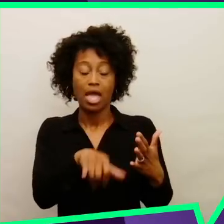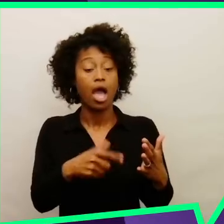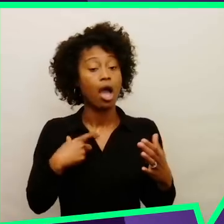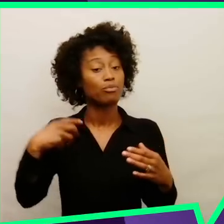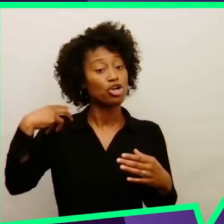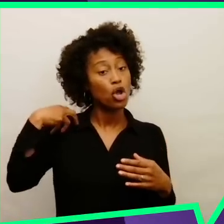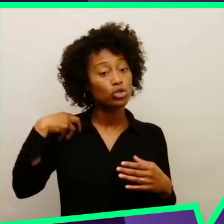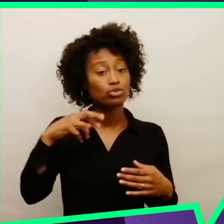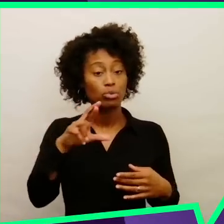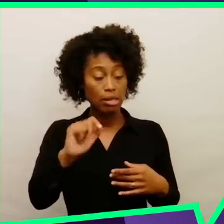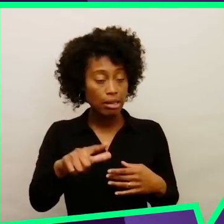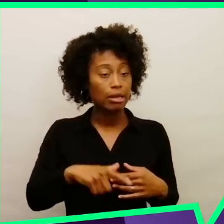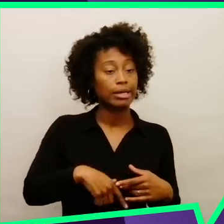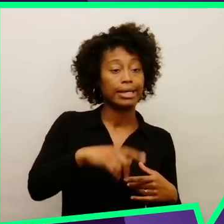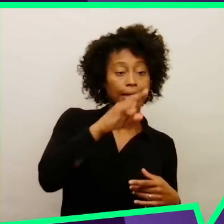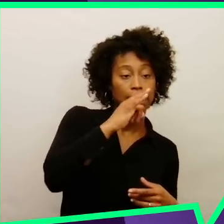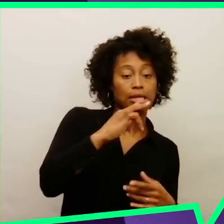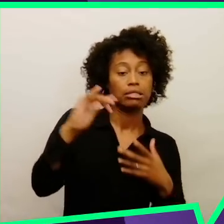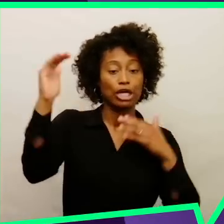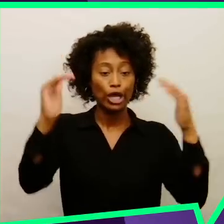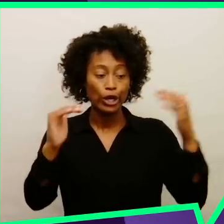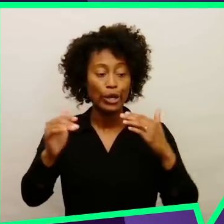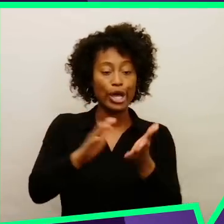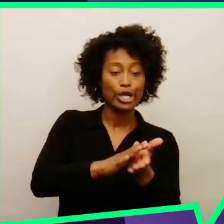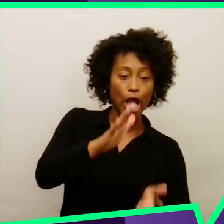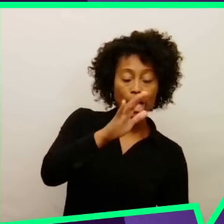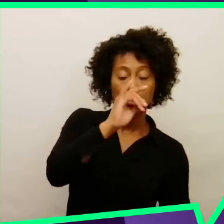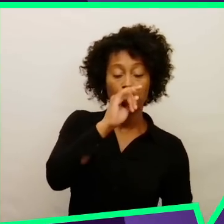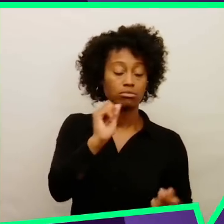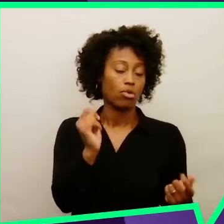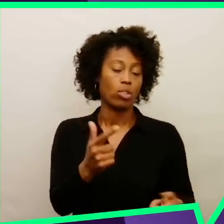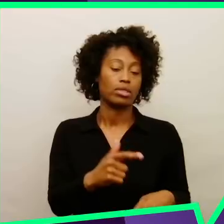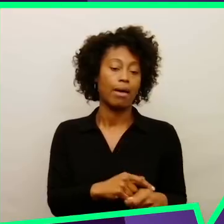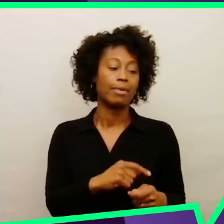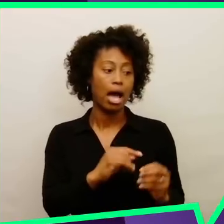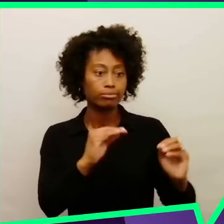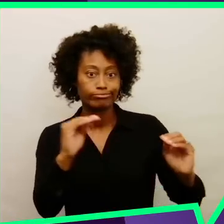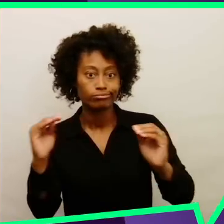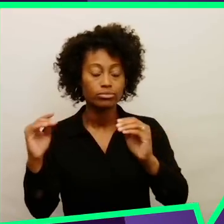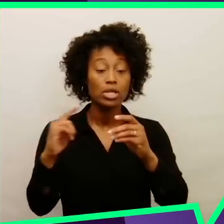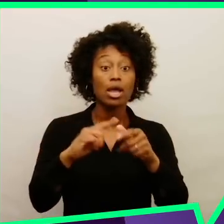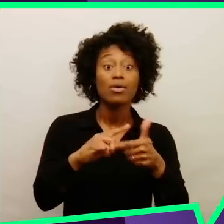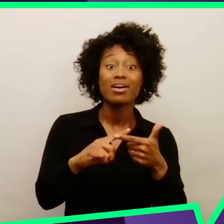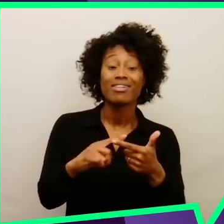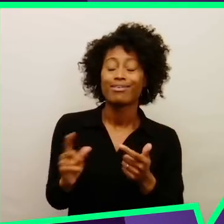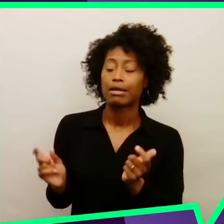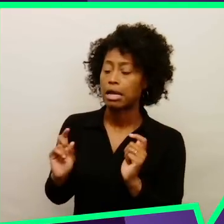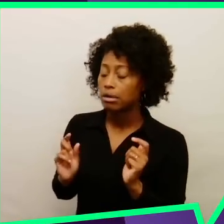I coach kids, coach adults, college kids all the time. And then, they threw this curveball